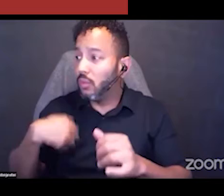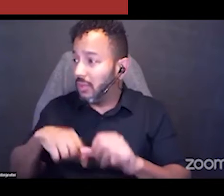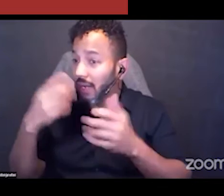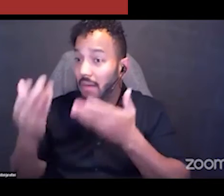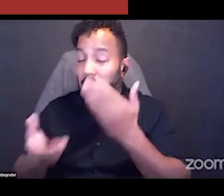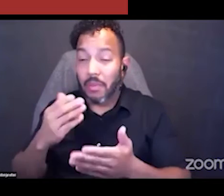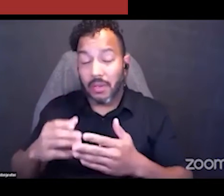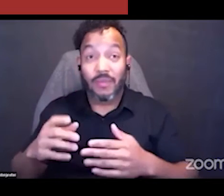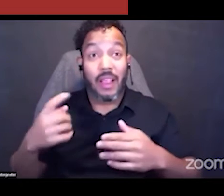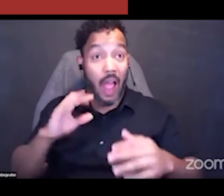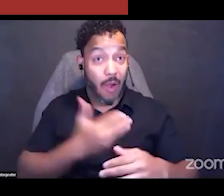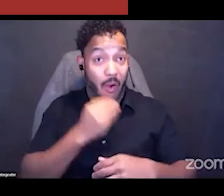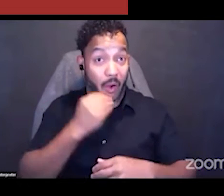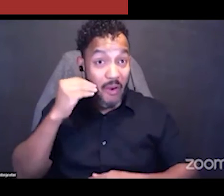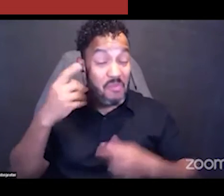power off. Needless to say we were successful.